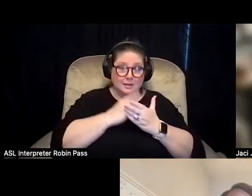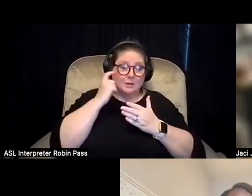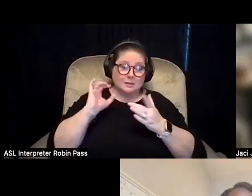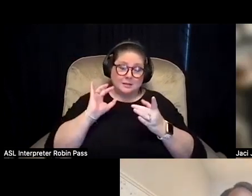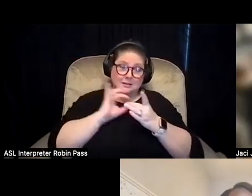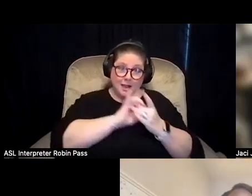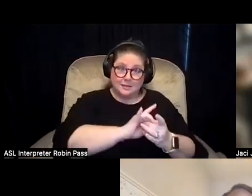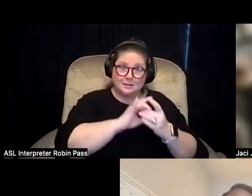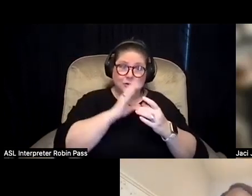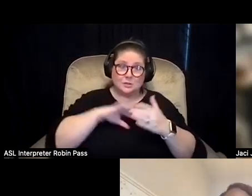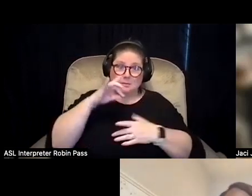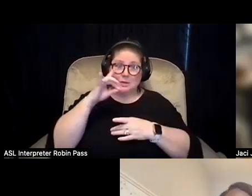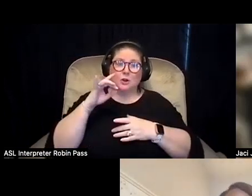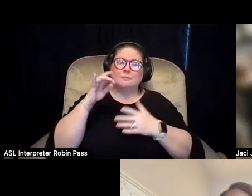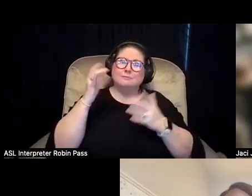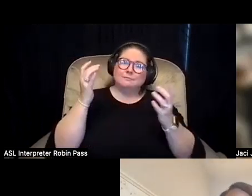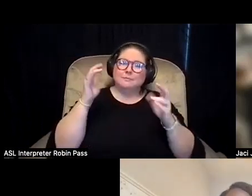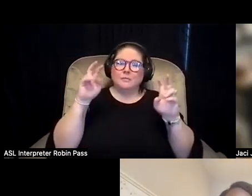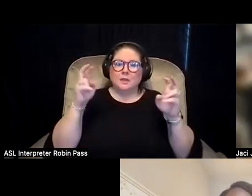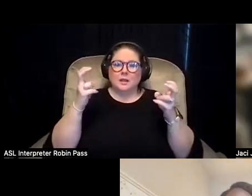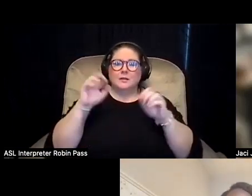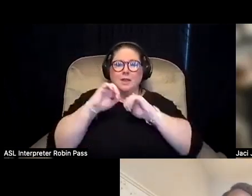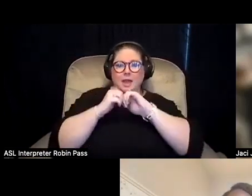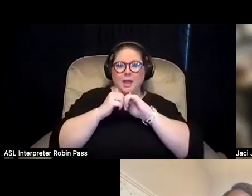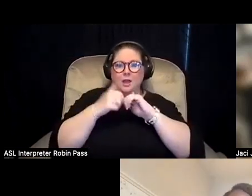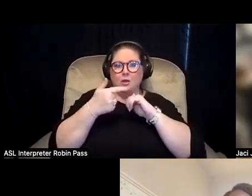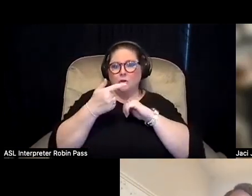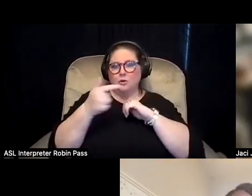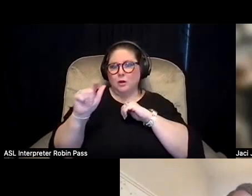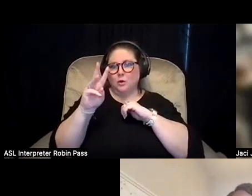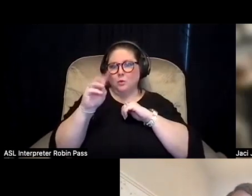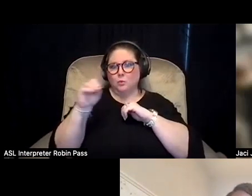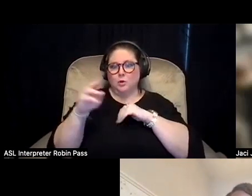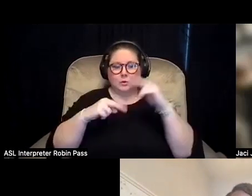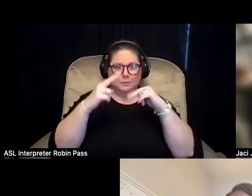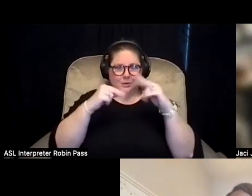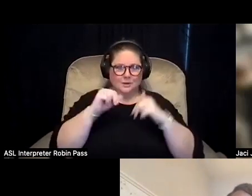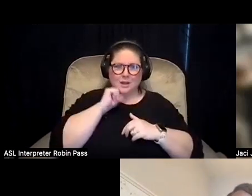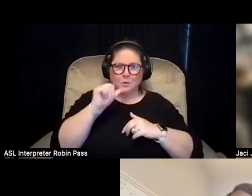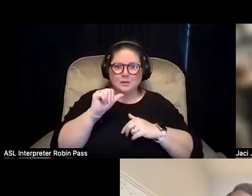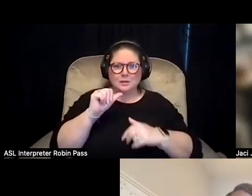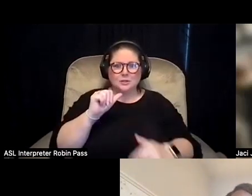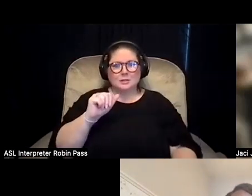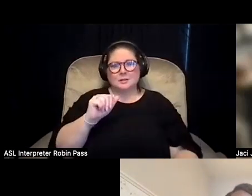spirit of how greenwood was built so greenwood wasn't just this um neighborhood in tulsa that